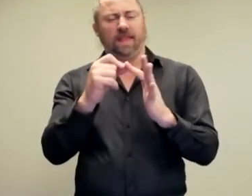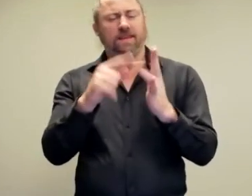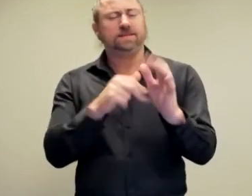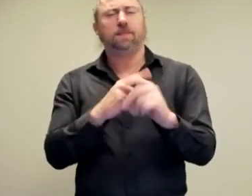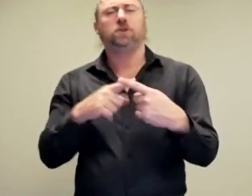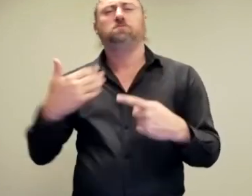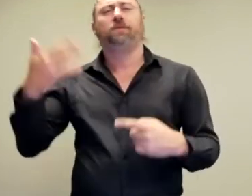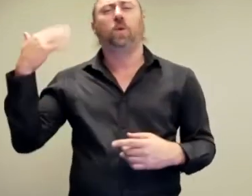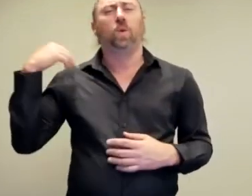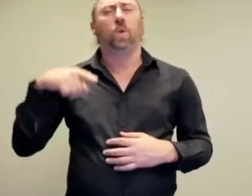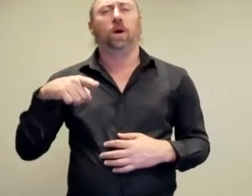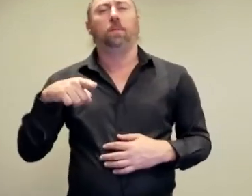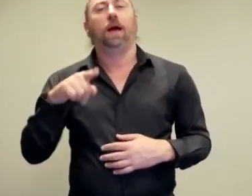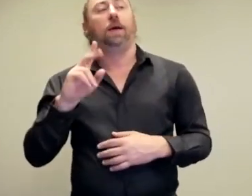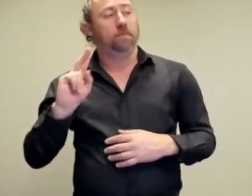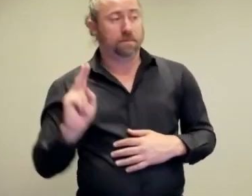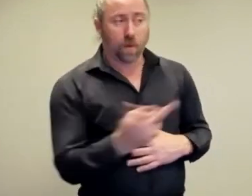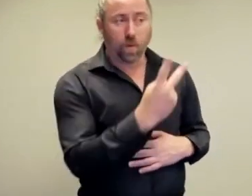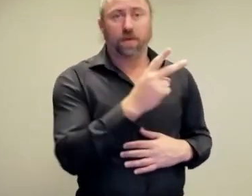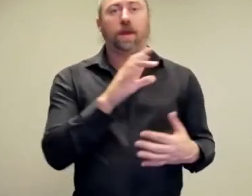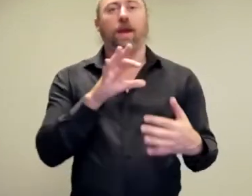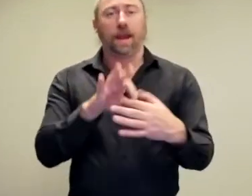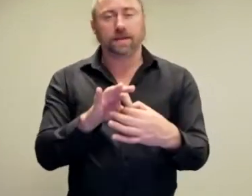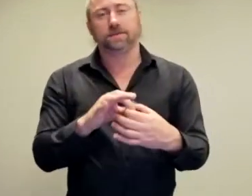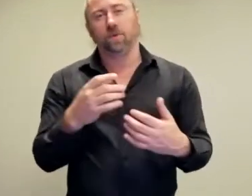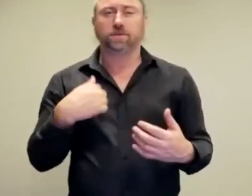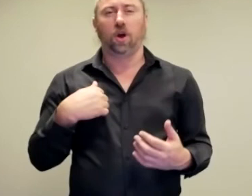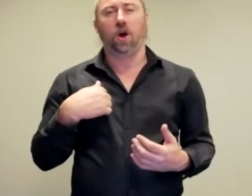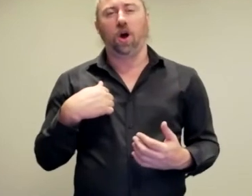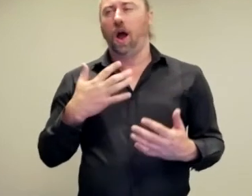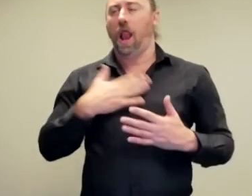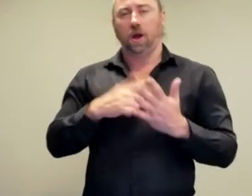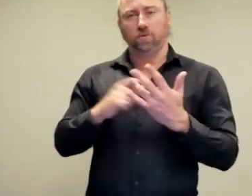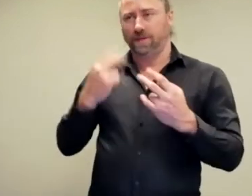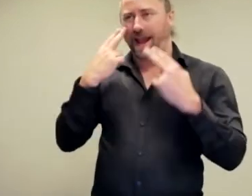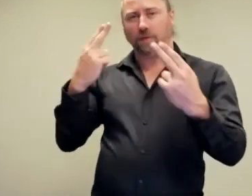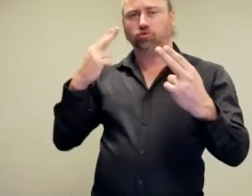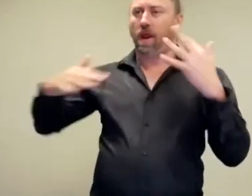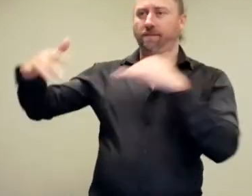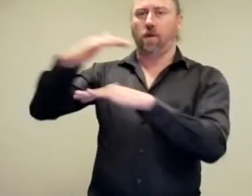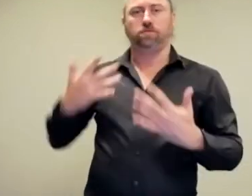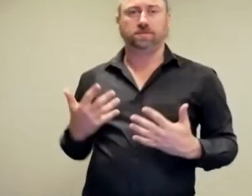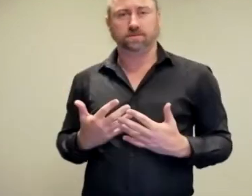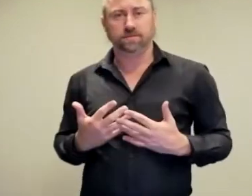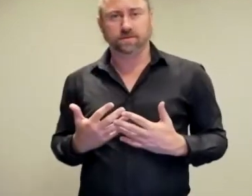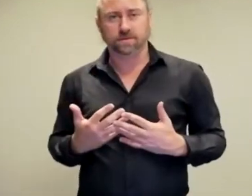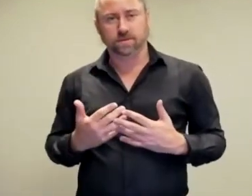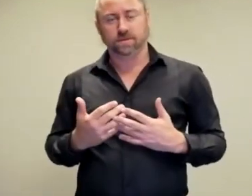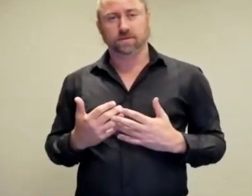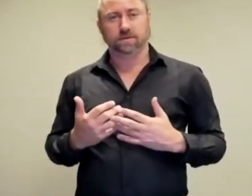they're both connected to the fact that I am I suppose a little bit of a naturalist, sometimes I even wonder whether I’m a pantheist,